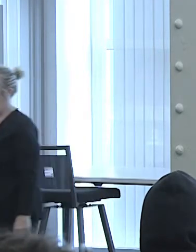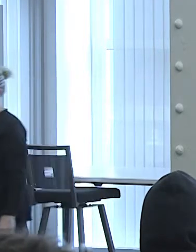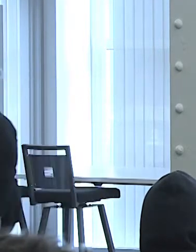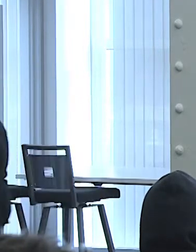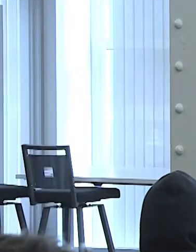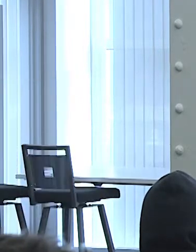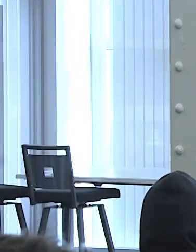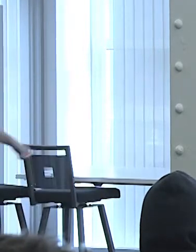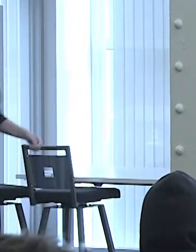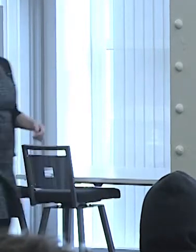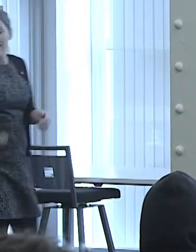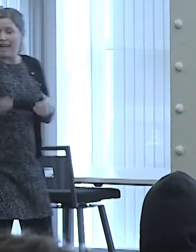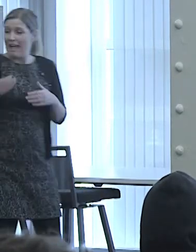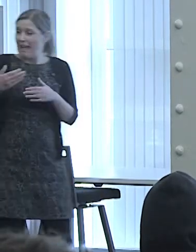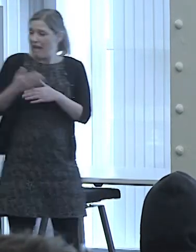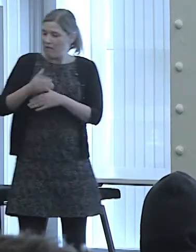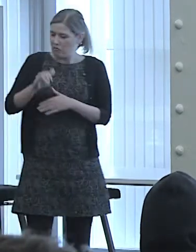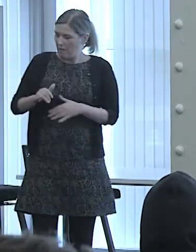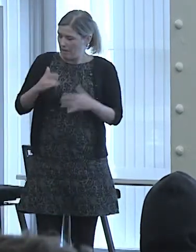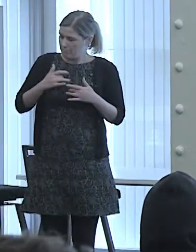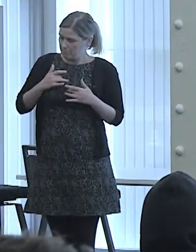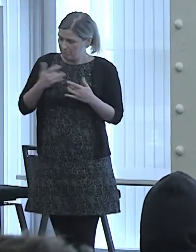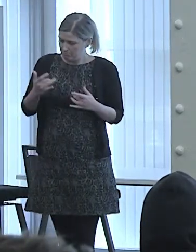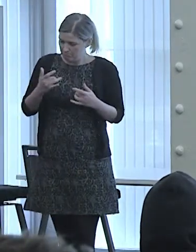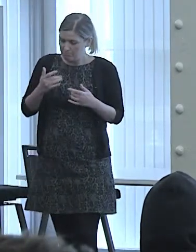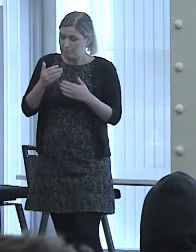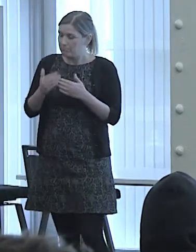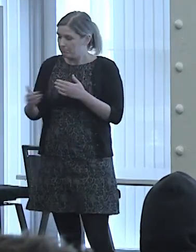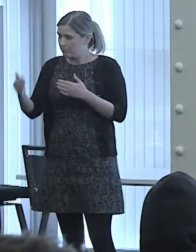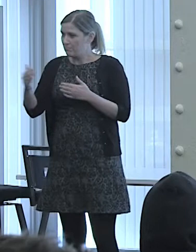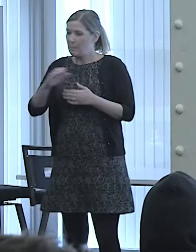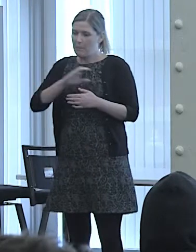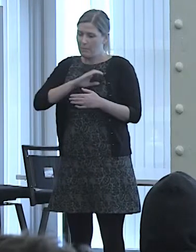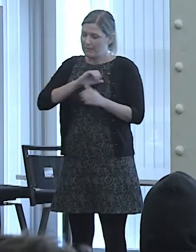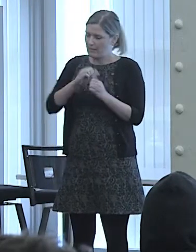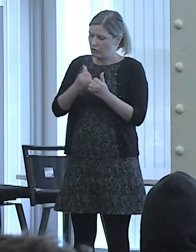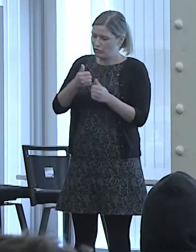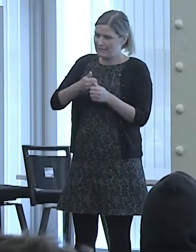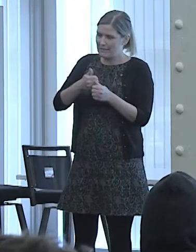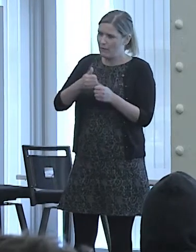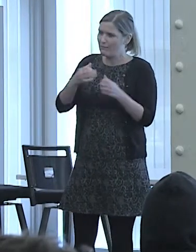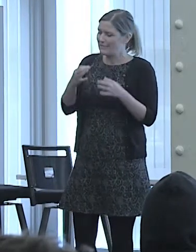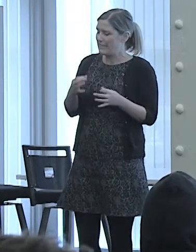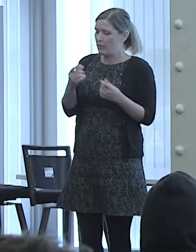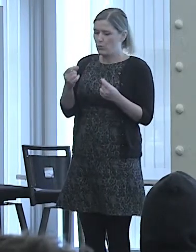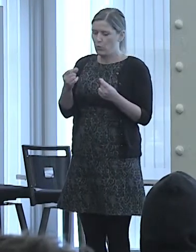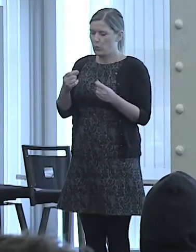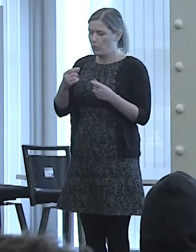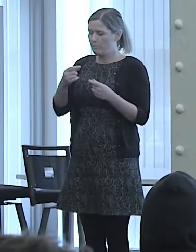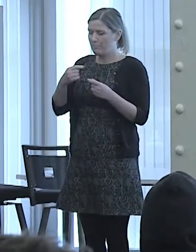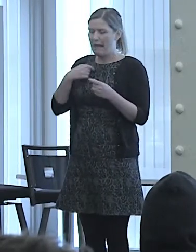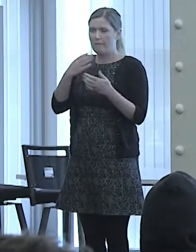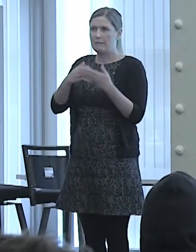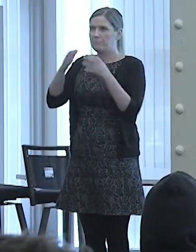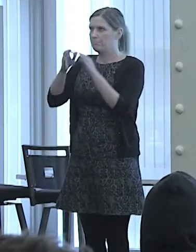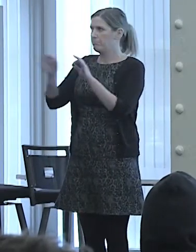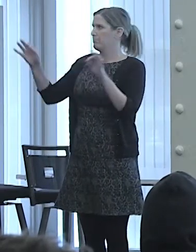in the days following the shooting, the police agency, the police agency decided to issue and claim statement saying,